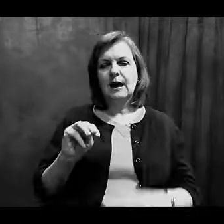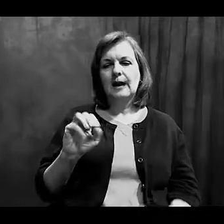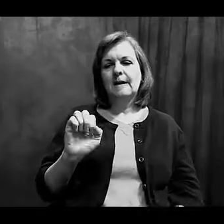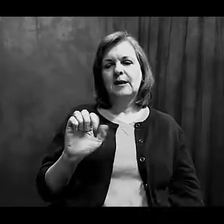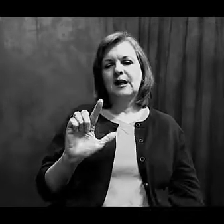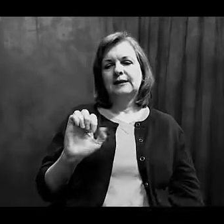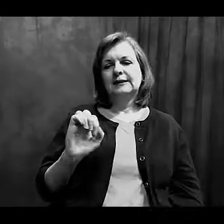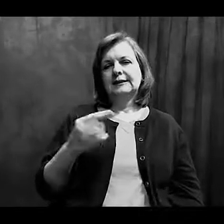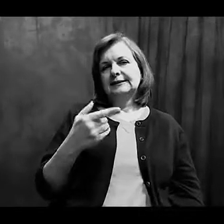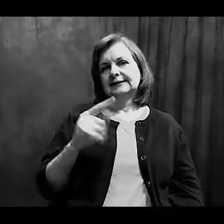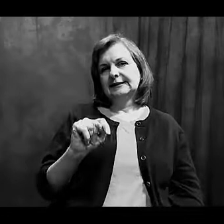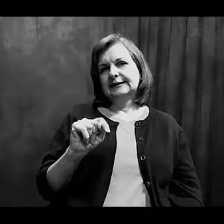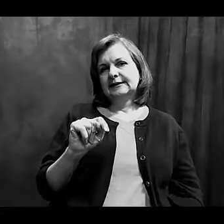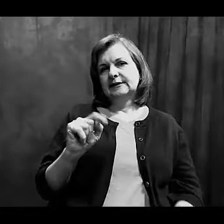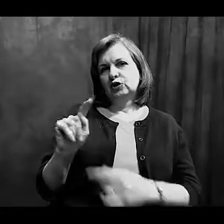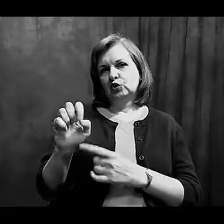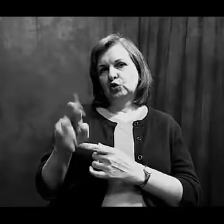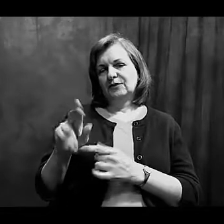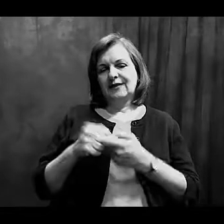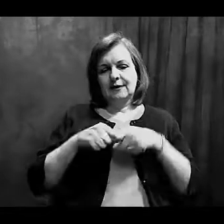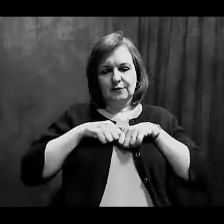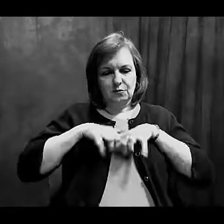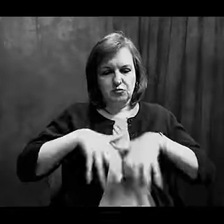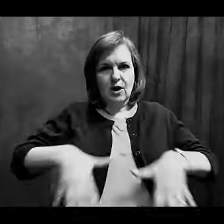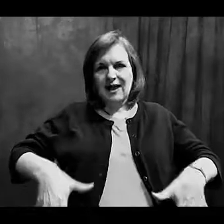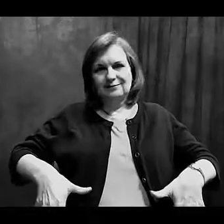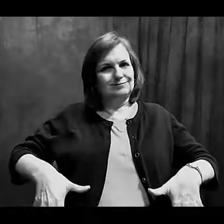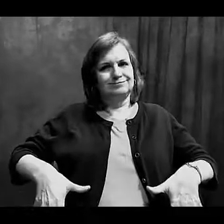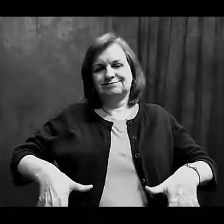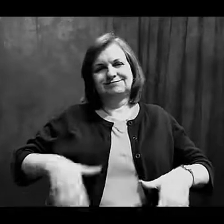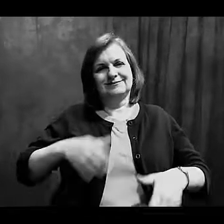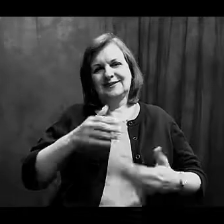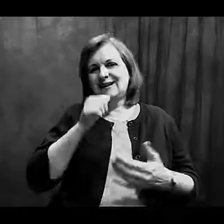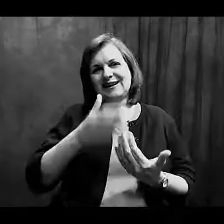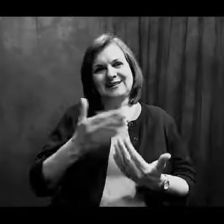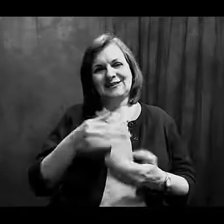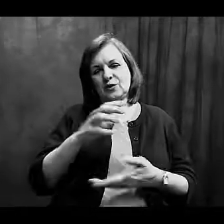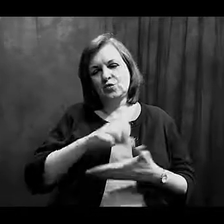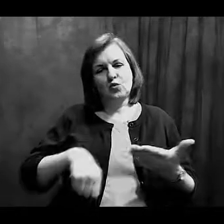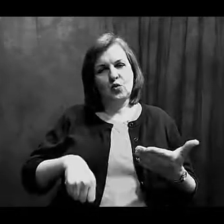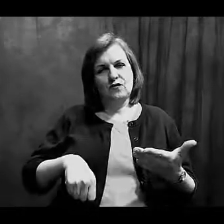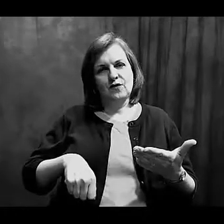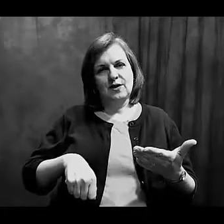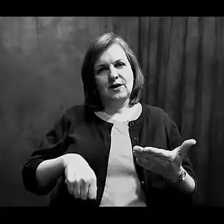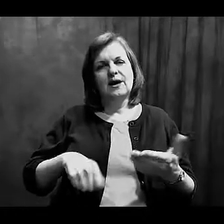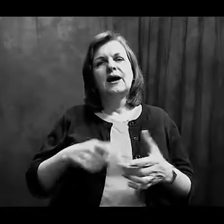malignant tumors that have spread to the entire body can be very difficult to remove and